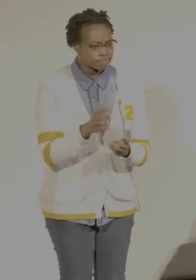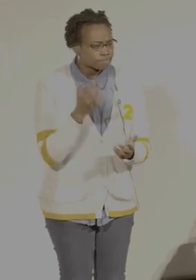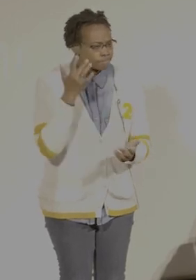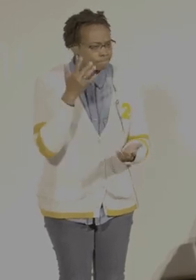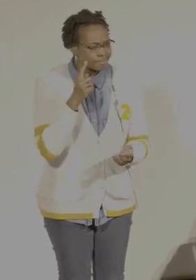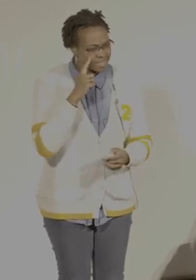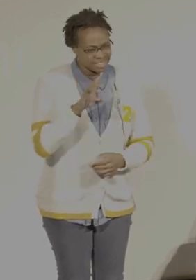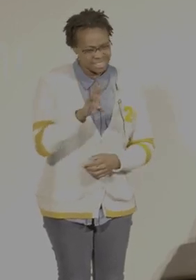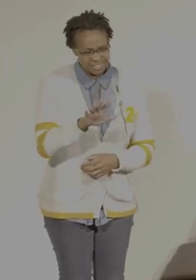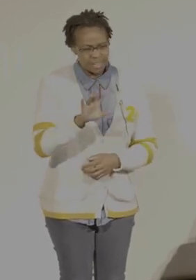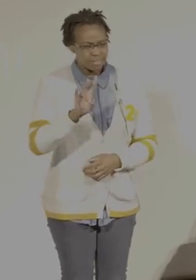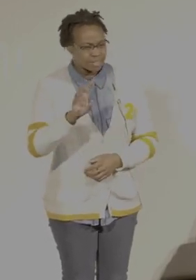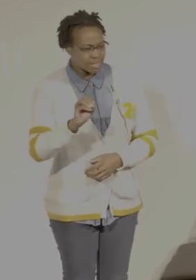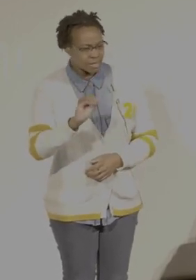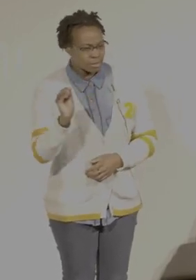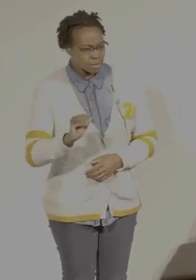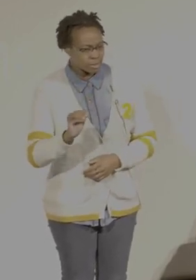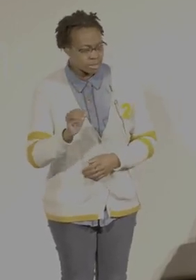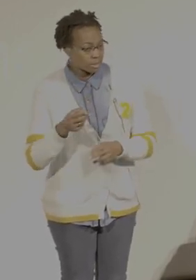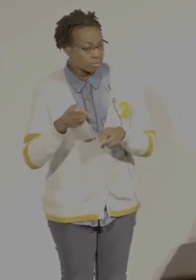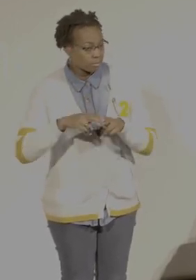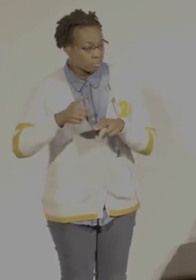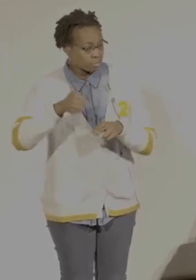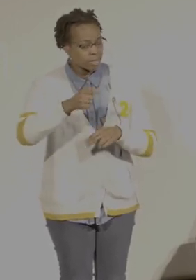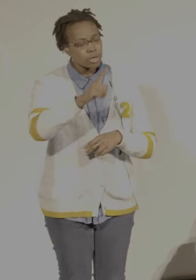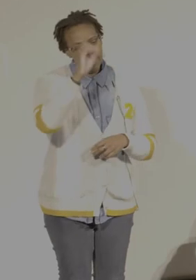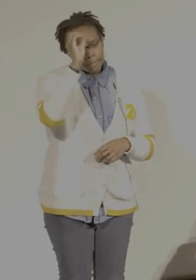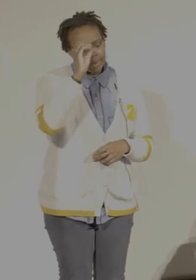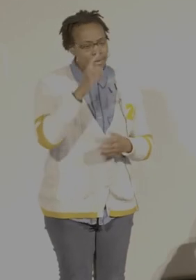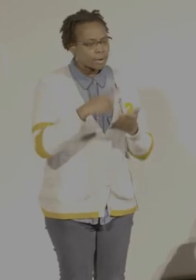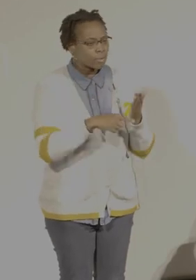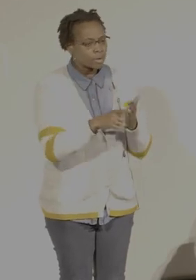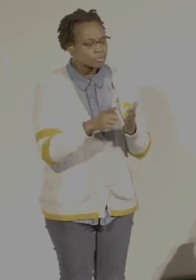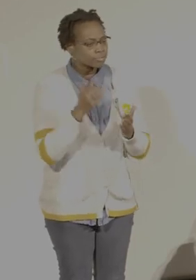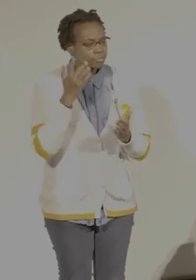65, 70% in rising, in your opinion, what would you attribute that to?